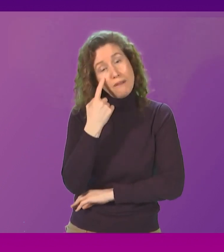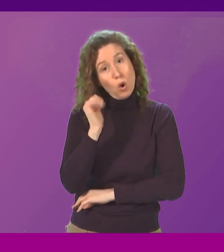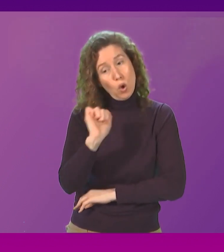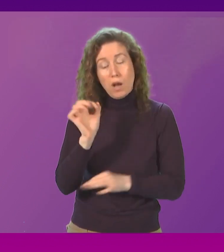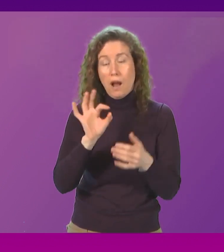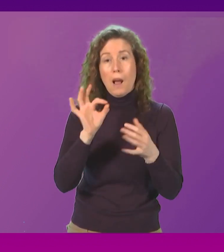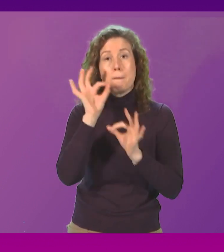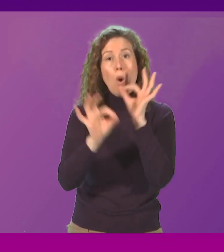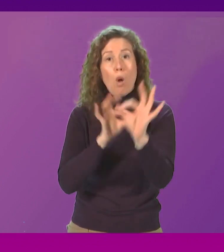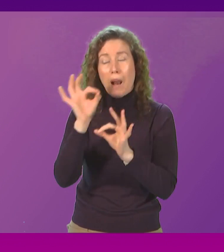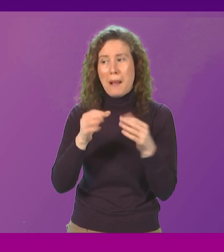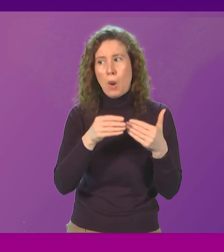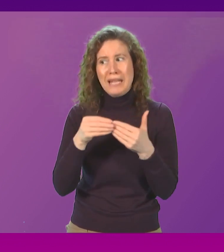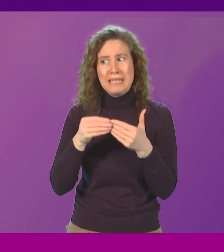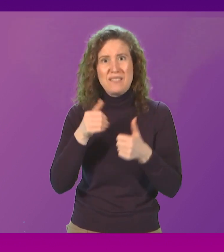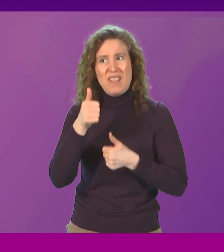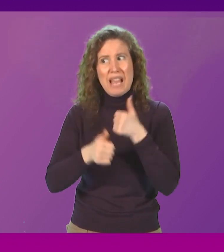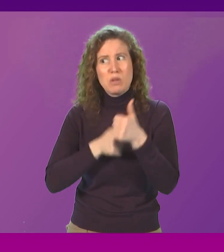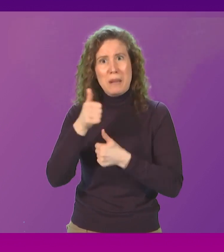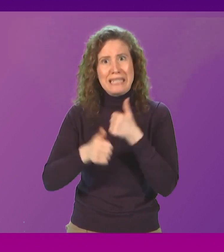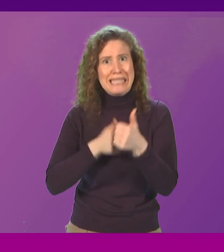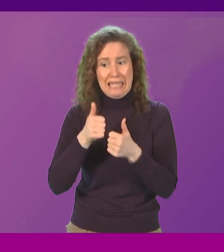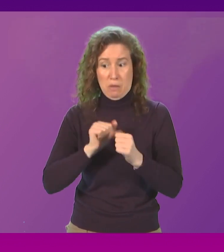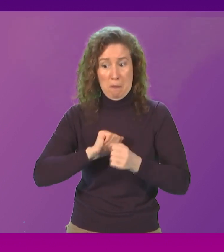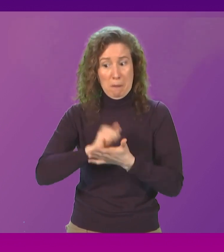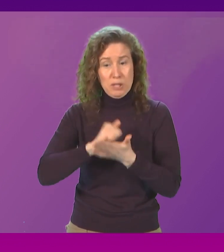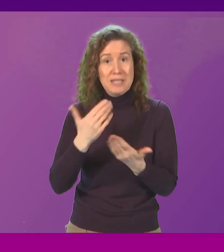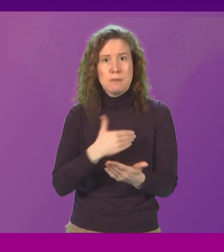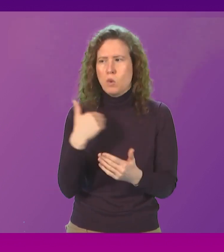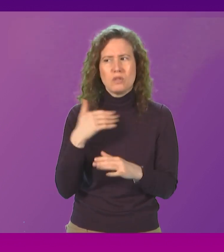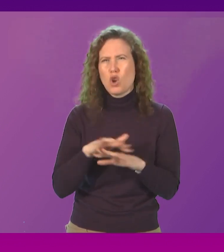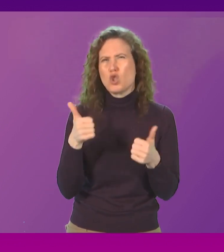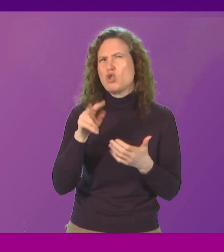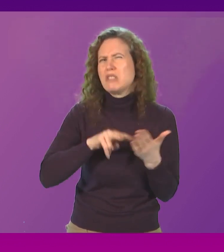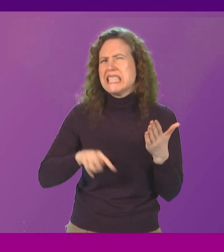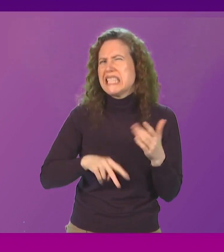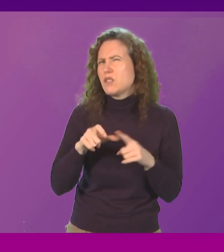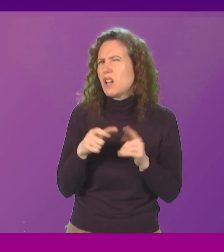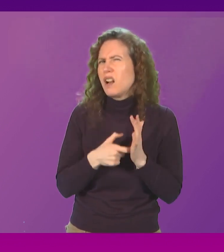about leaders’ favourability ratings that was published this very morning—it does not make happy reading for Douglas Ross.